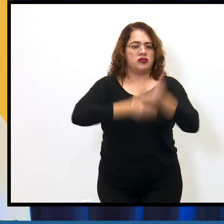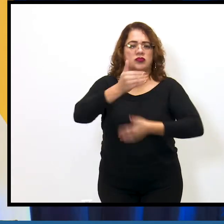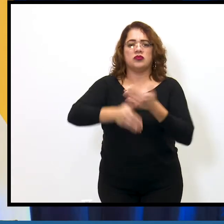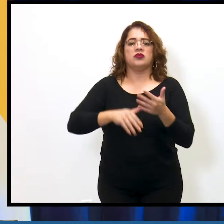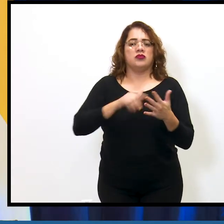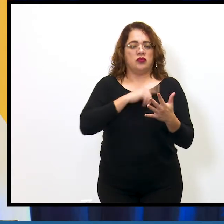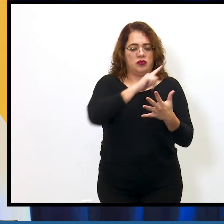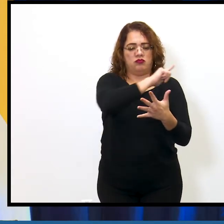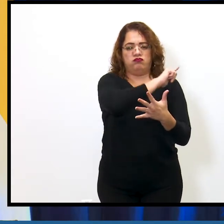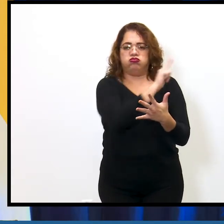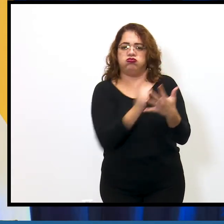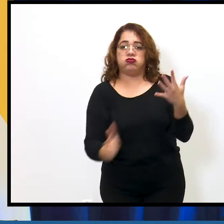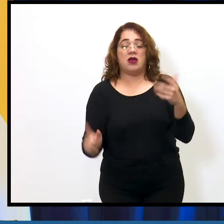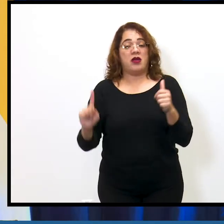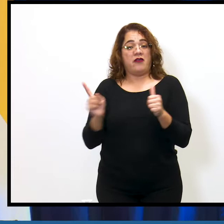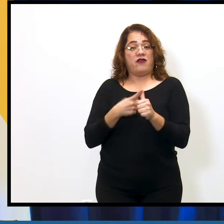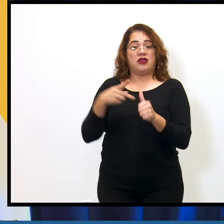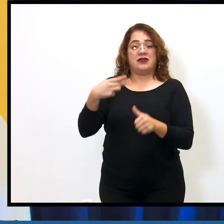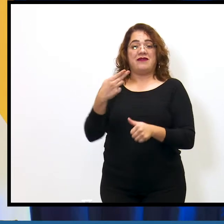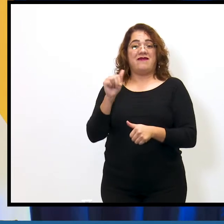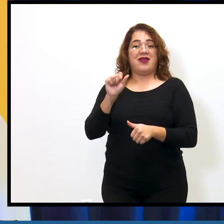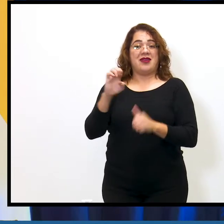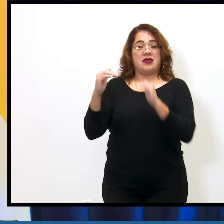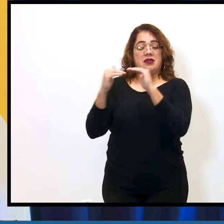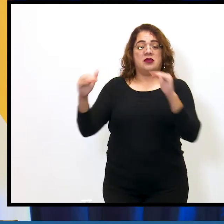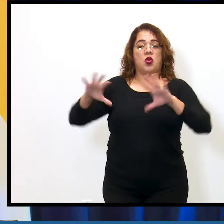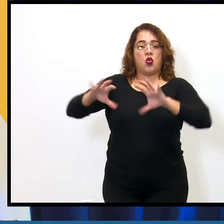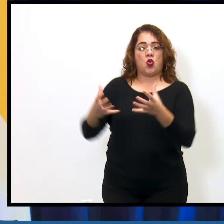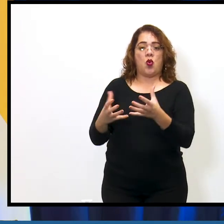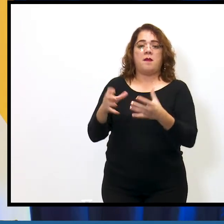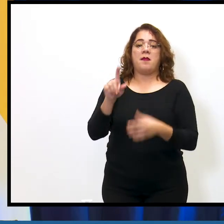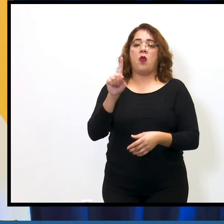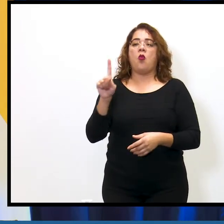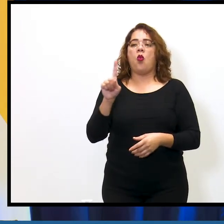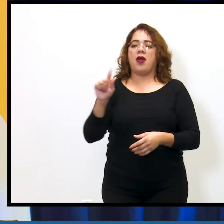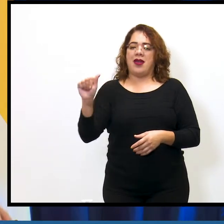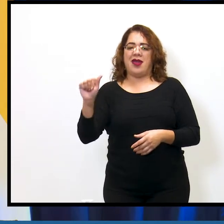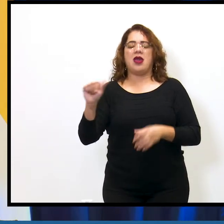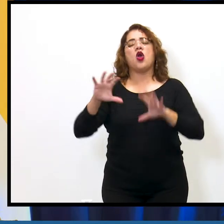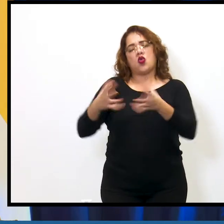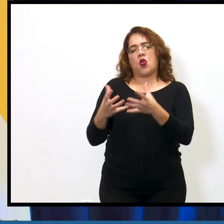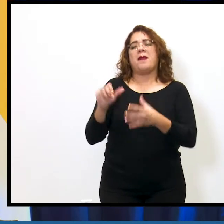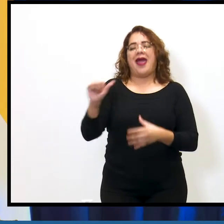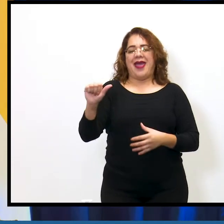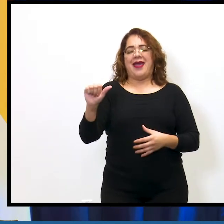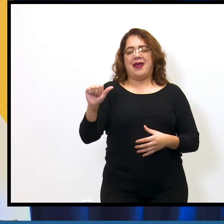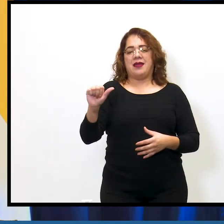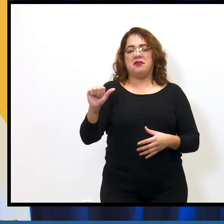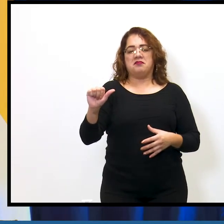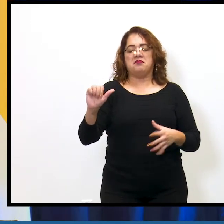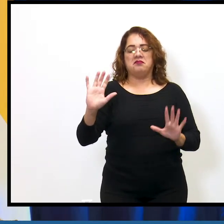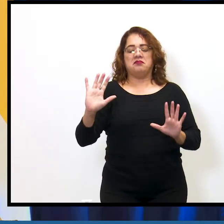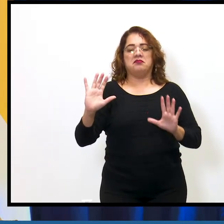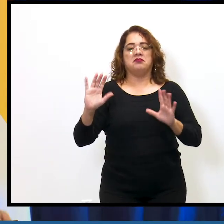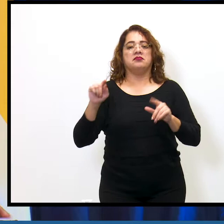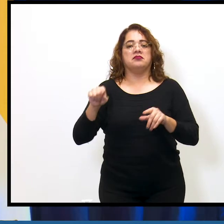Our first phase is called group A or kind of 1A but a group A for, for short and that of course is